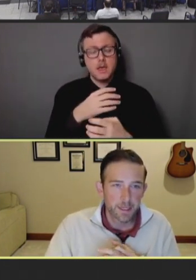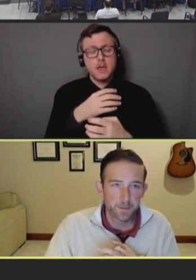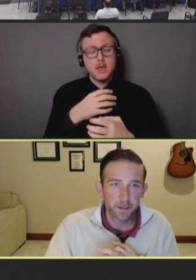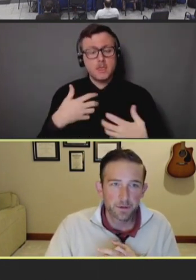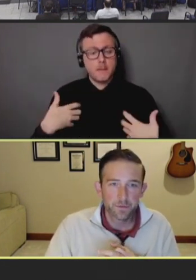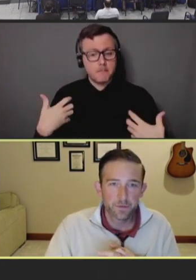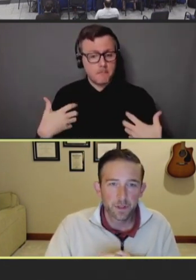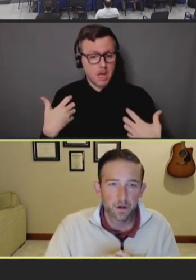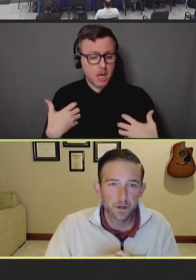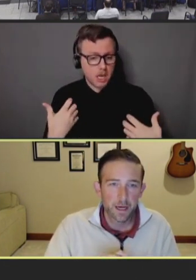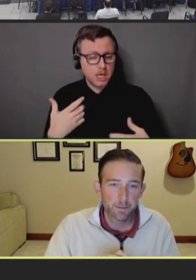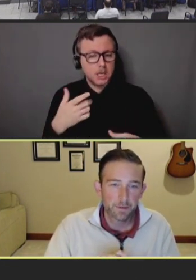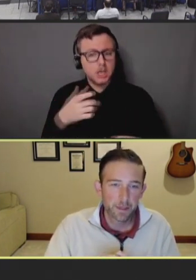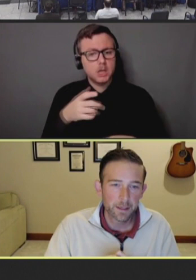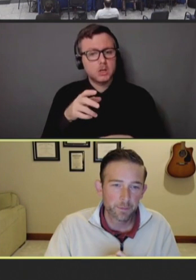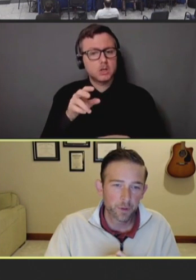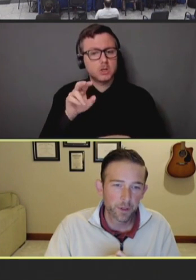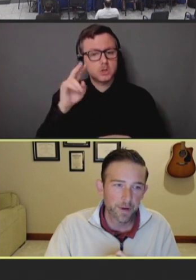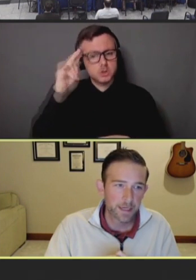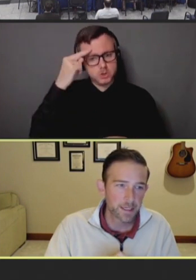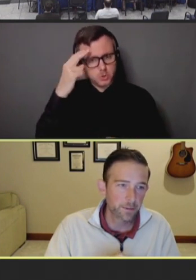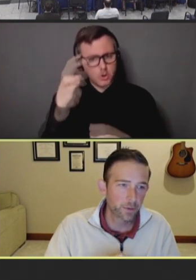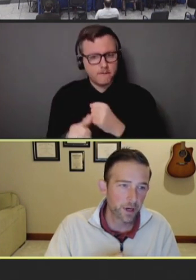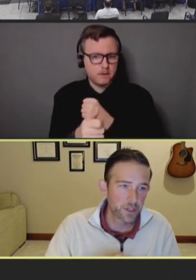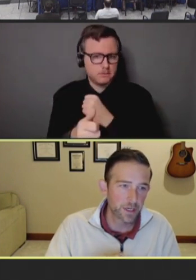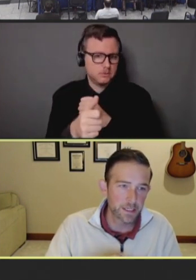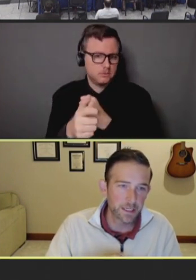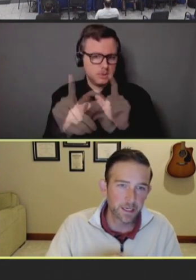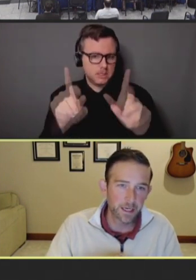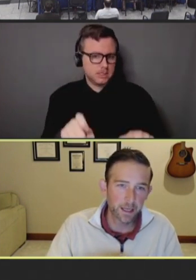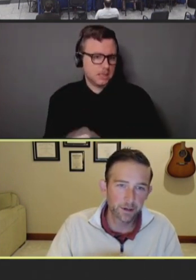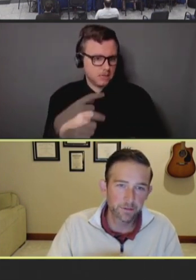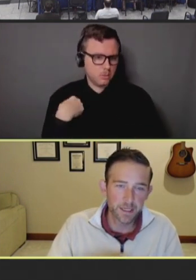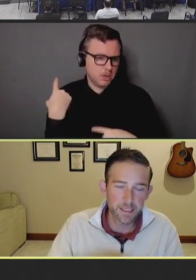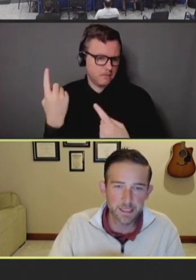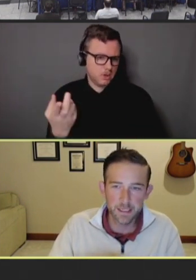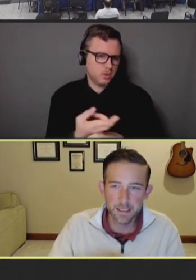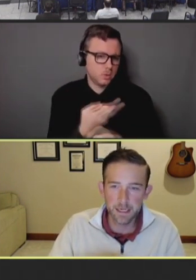been used for a long time in polio vaccine production as an indicator of consistency.